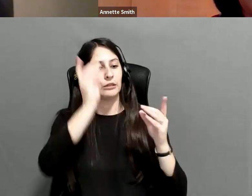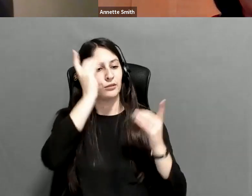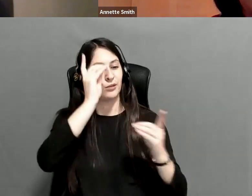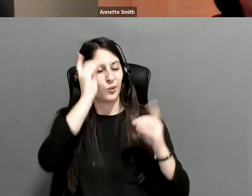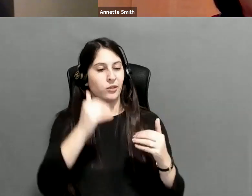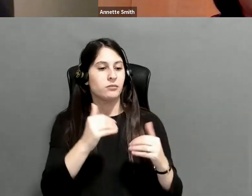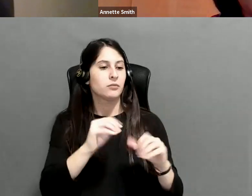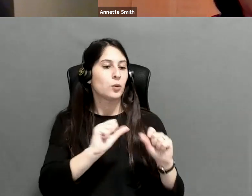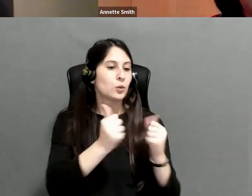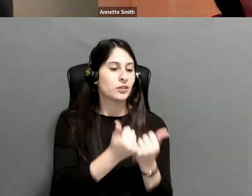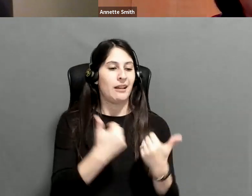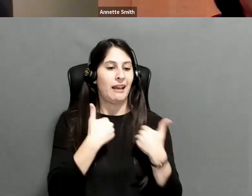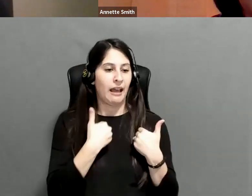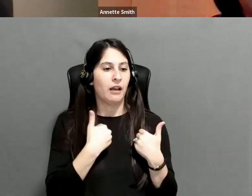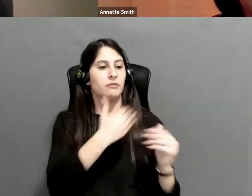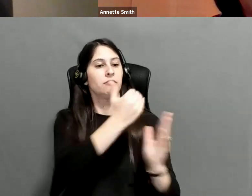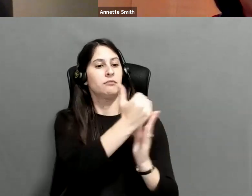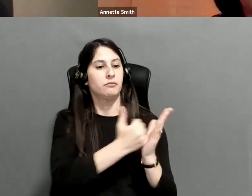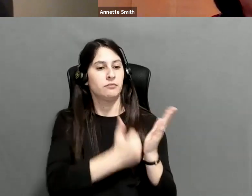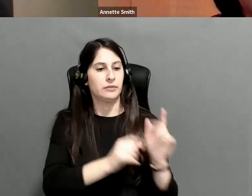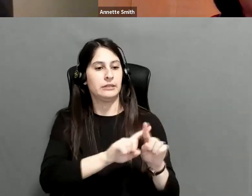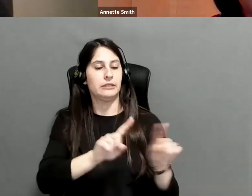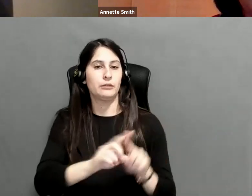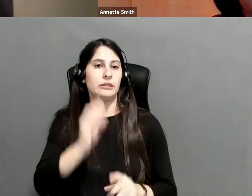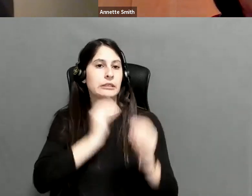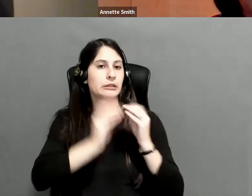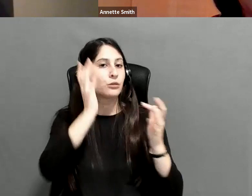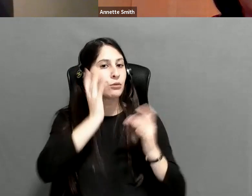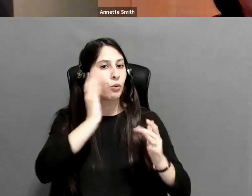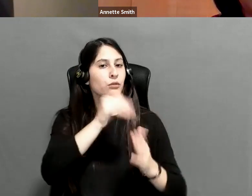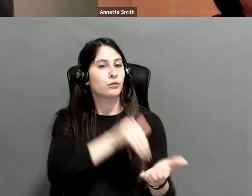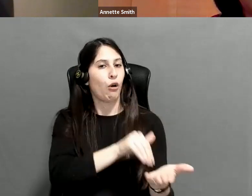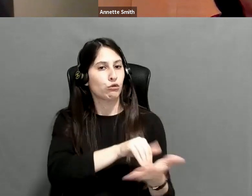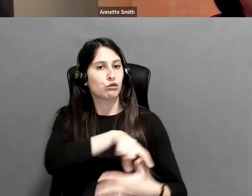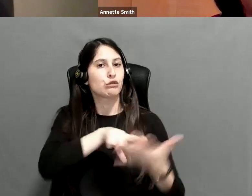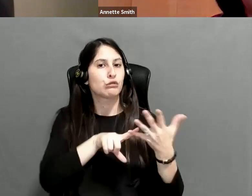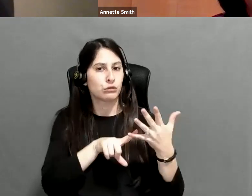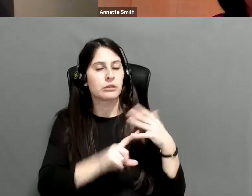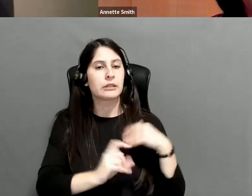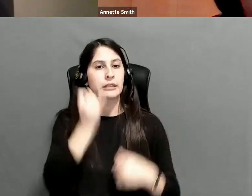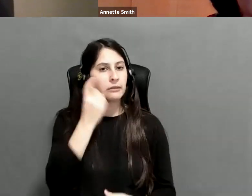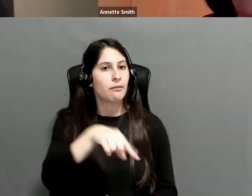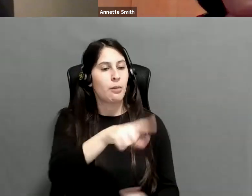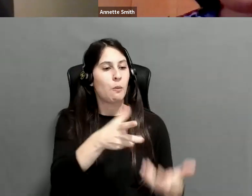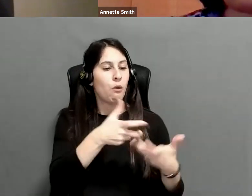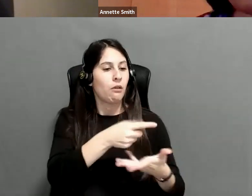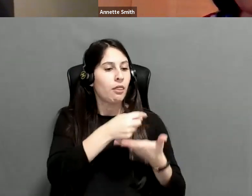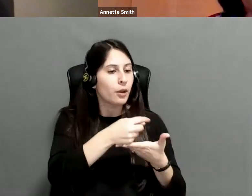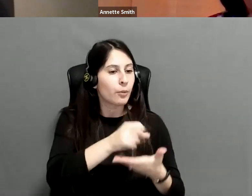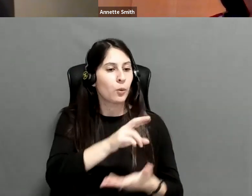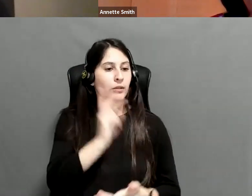Just so that I think the national eating disorder association has a directory, too, of like eating disorder providers.